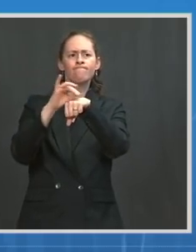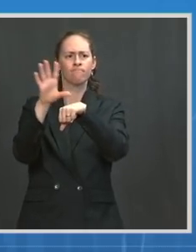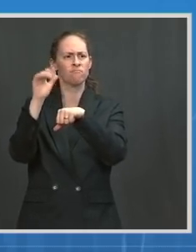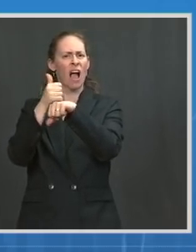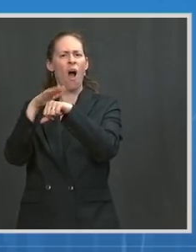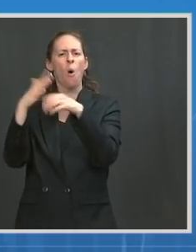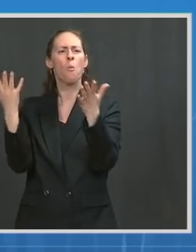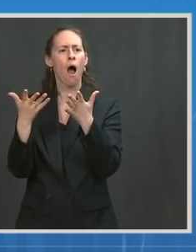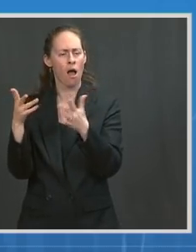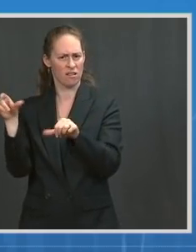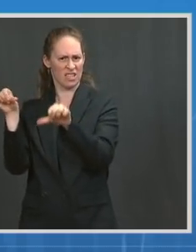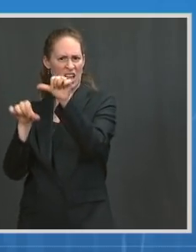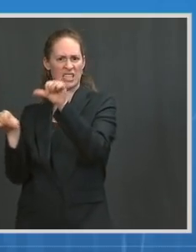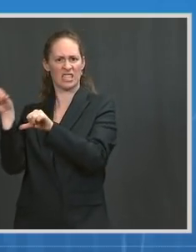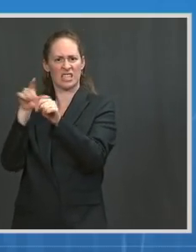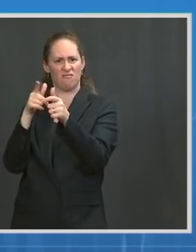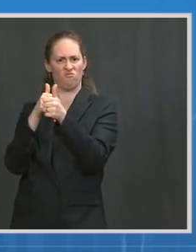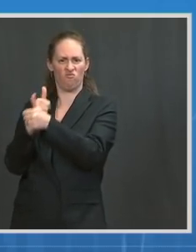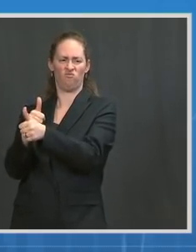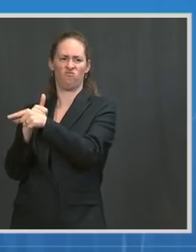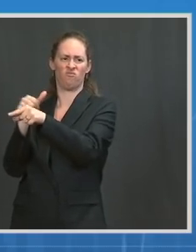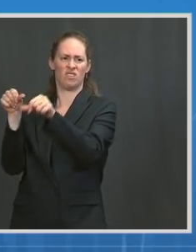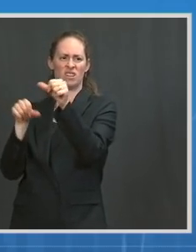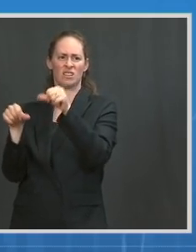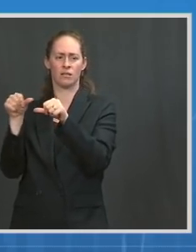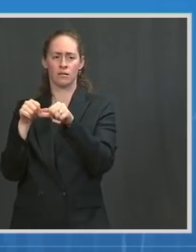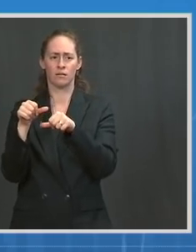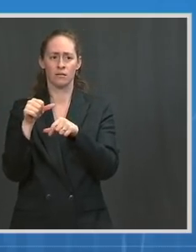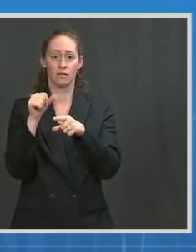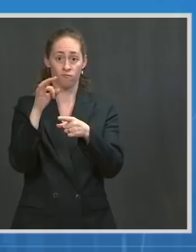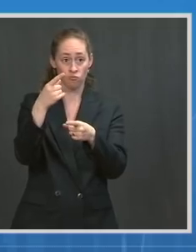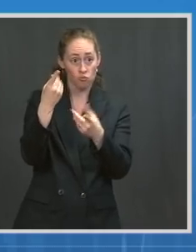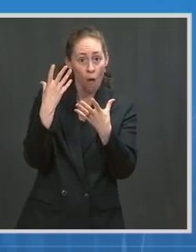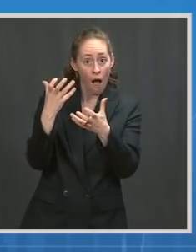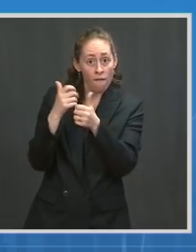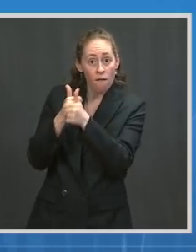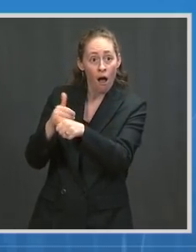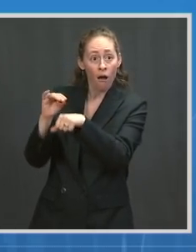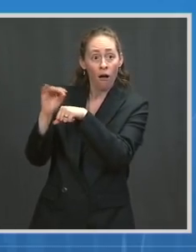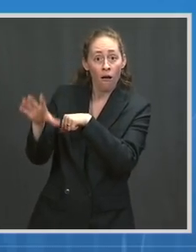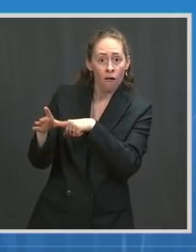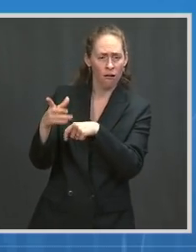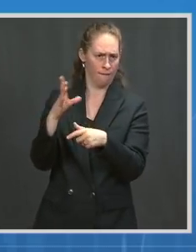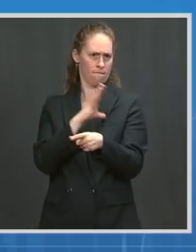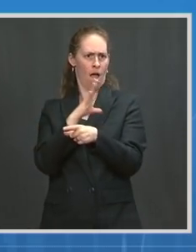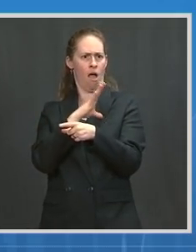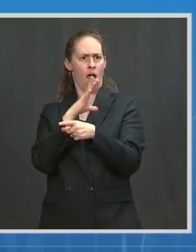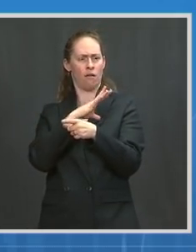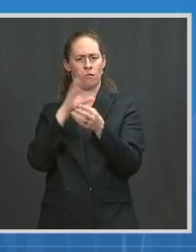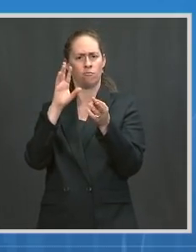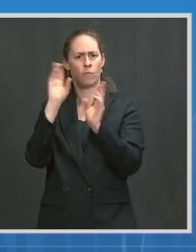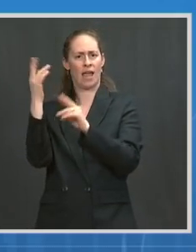And when people want to do that, they at least have the science behind them. There's absolutely nothing wrong with an individual